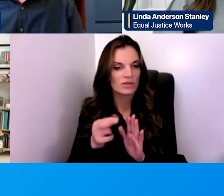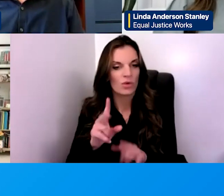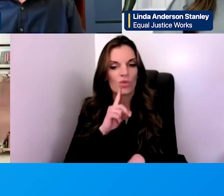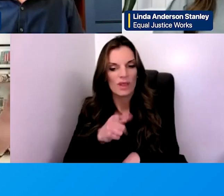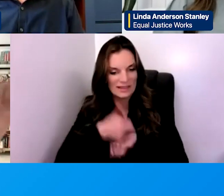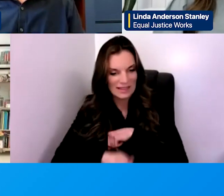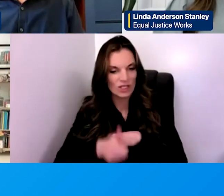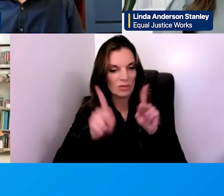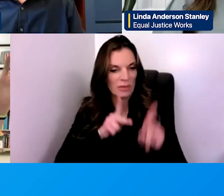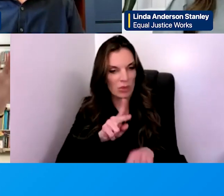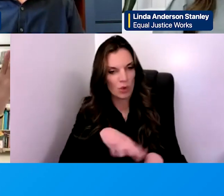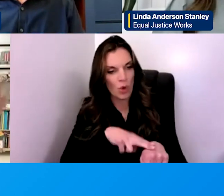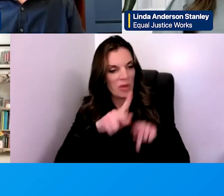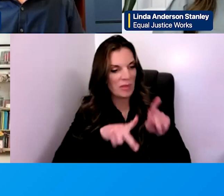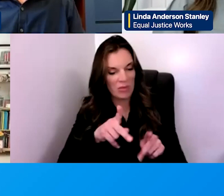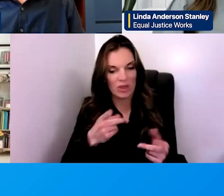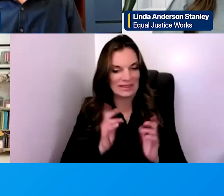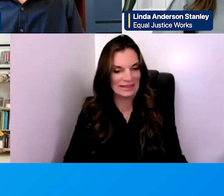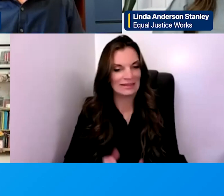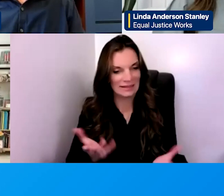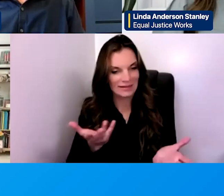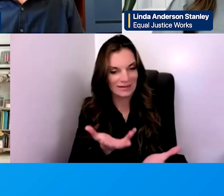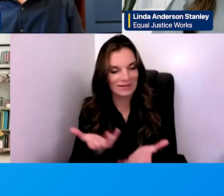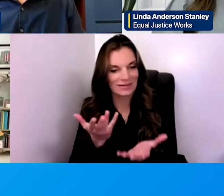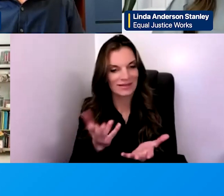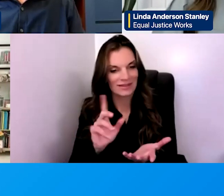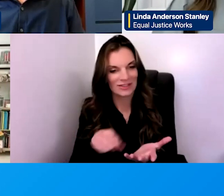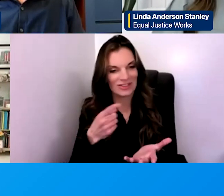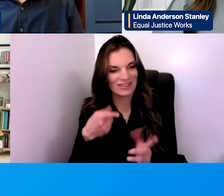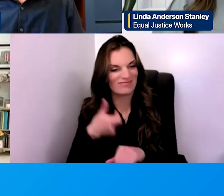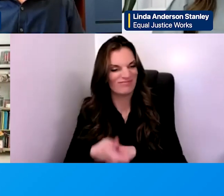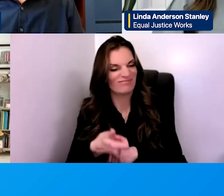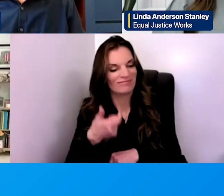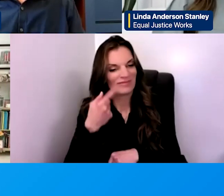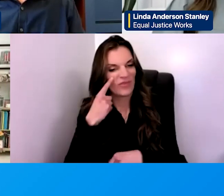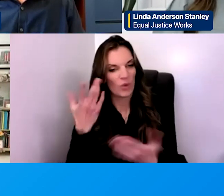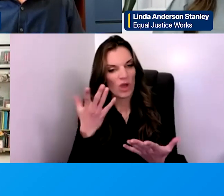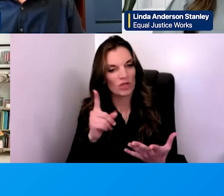normal people, civil people. Just for exercising or using the